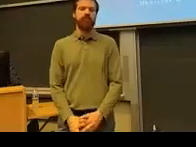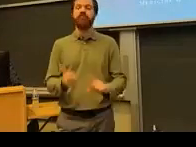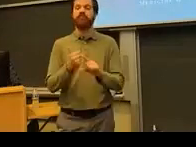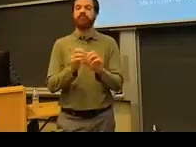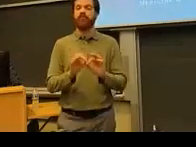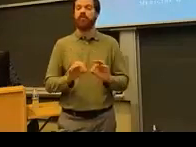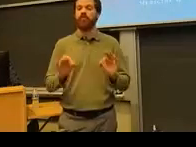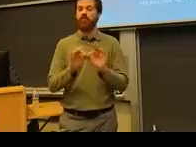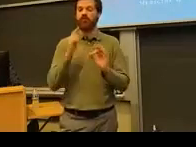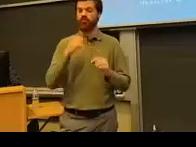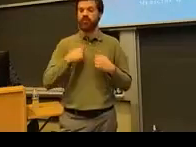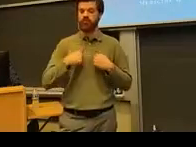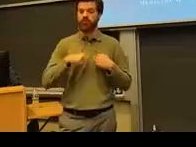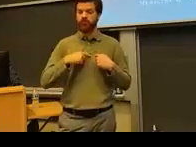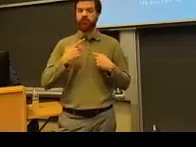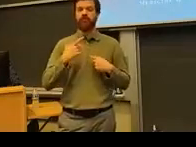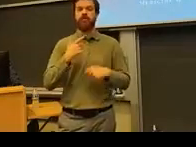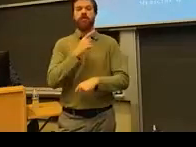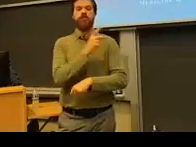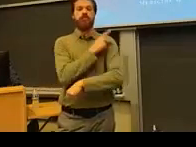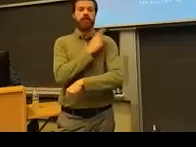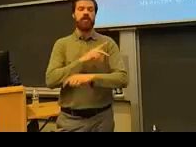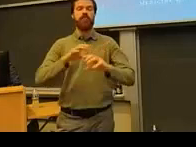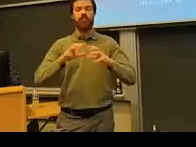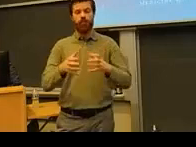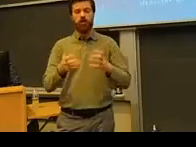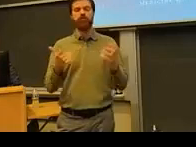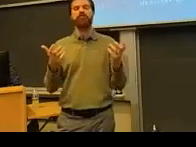least that uh the patient population on the unit match the the surrounding